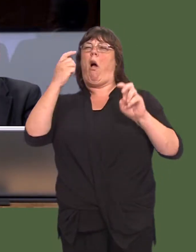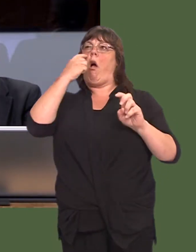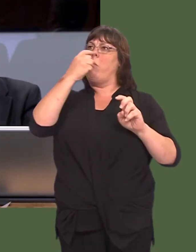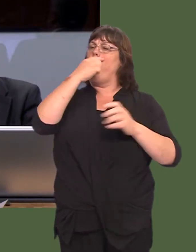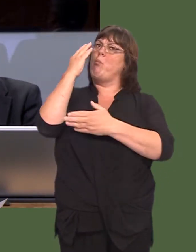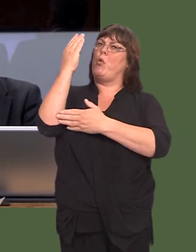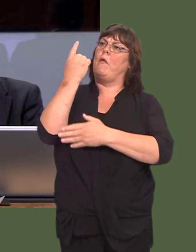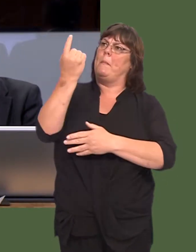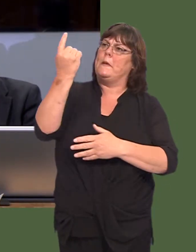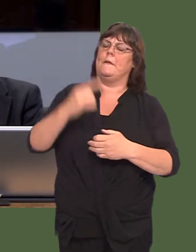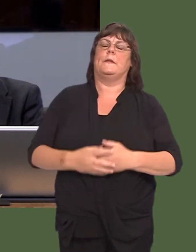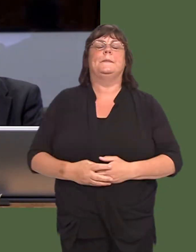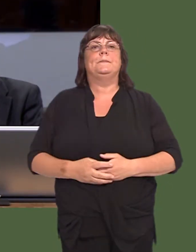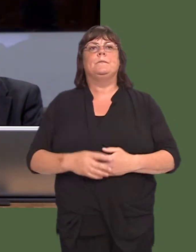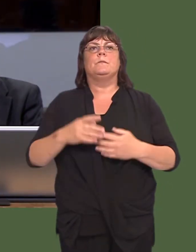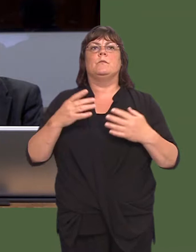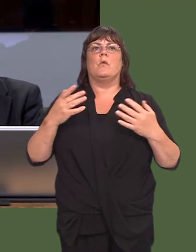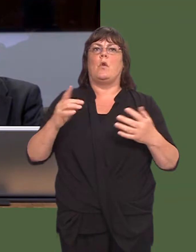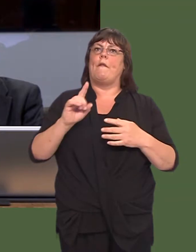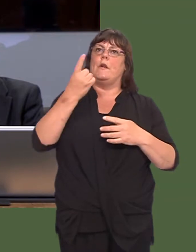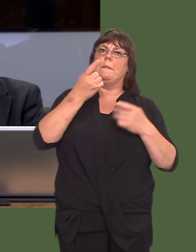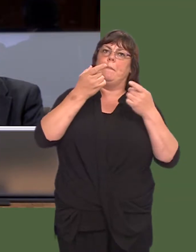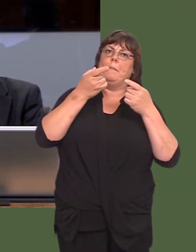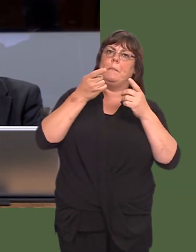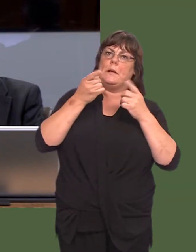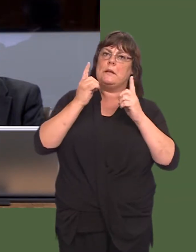The relationship between the First Minister of Wales or Scotland or Northern Ireland and